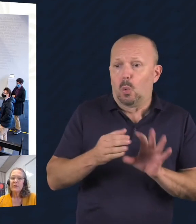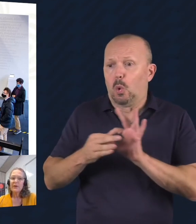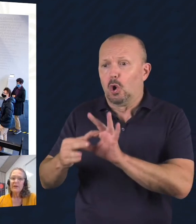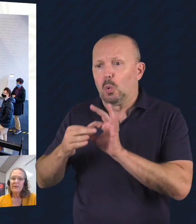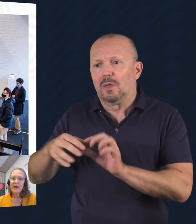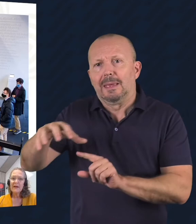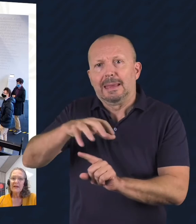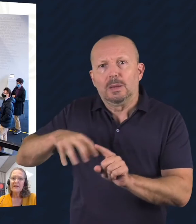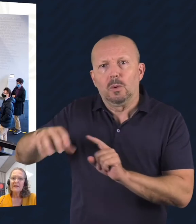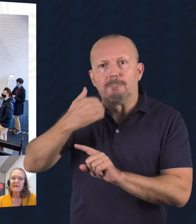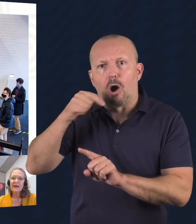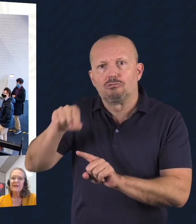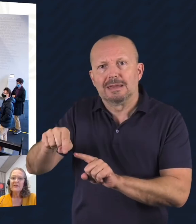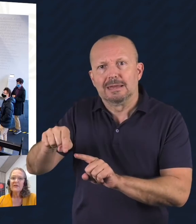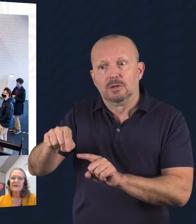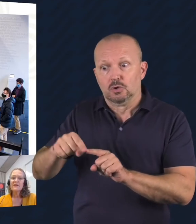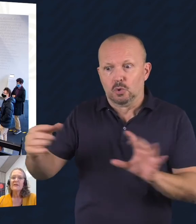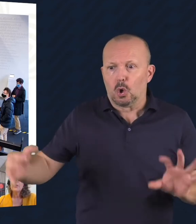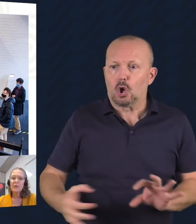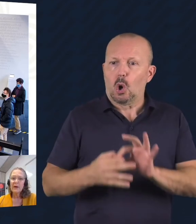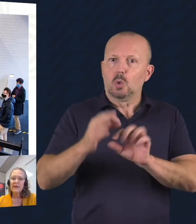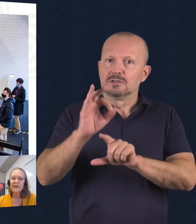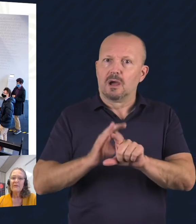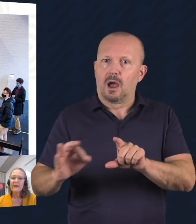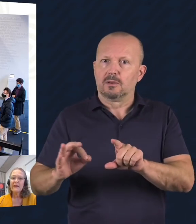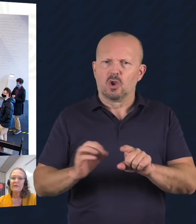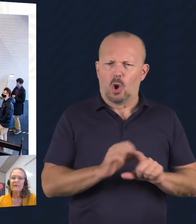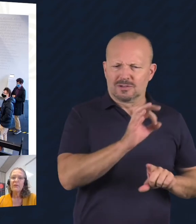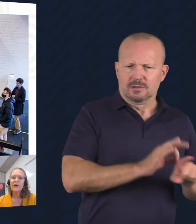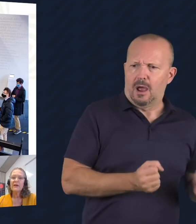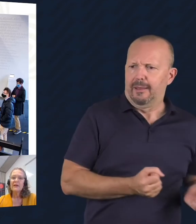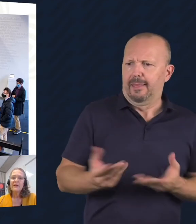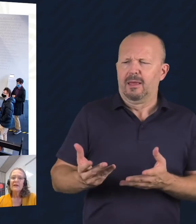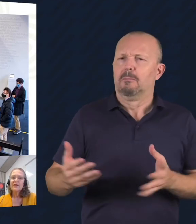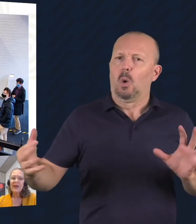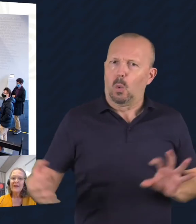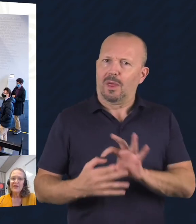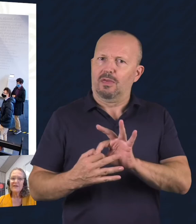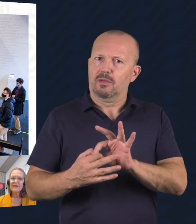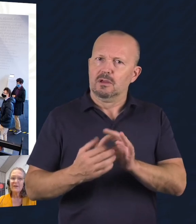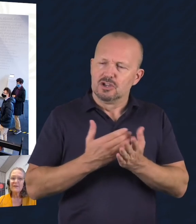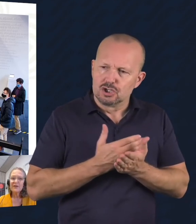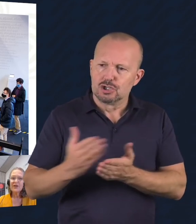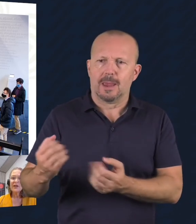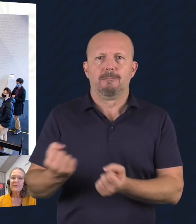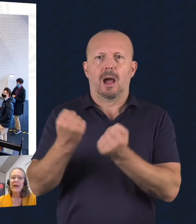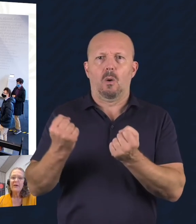with Iwi Māori to design services with rather than for, to challenge ourselves to share power,